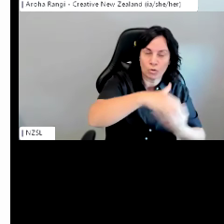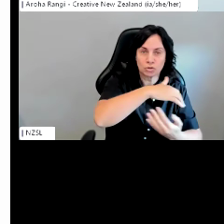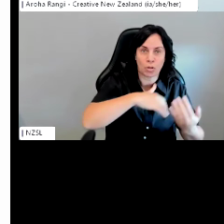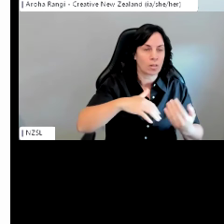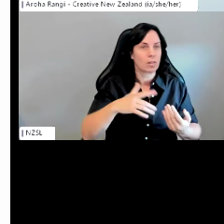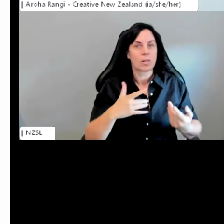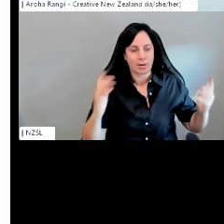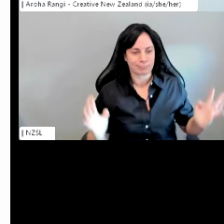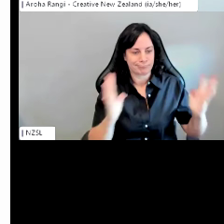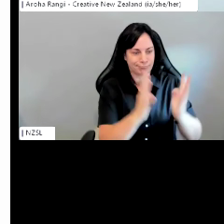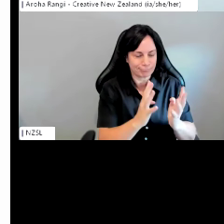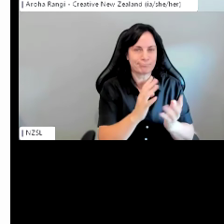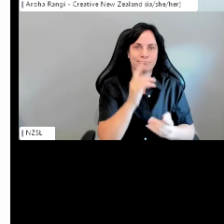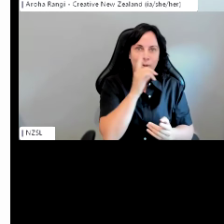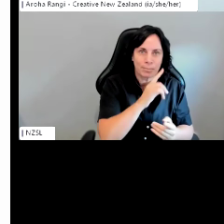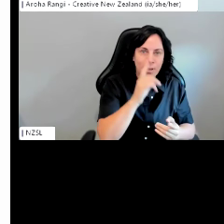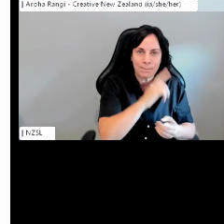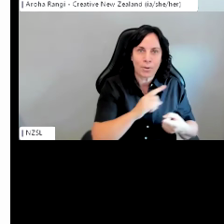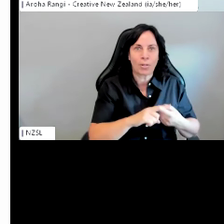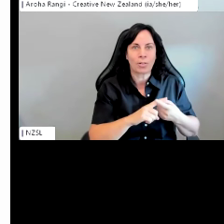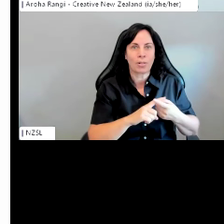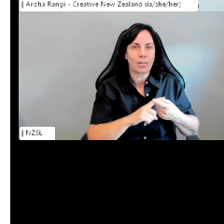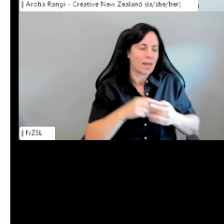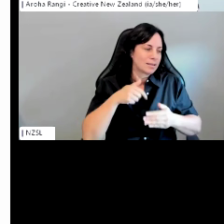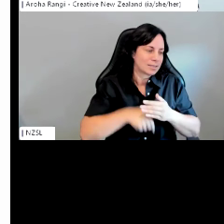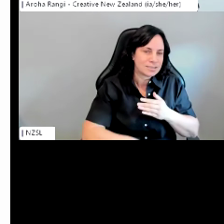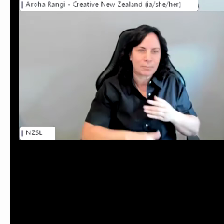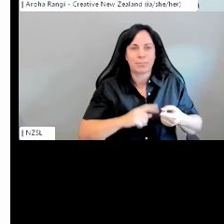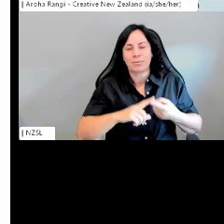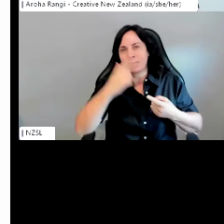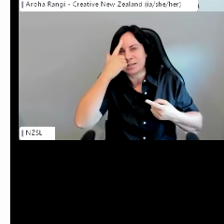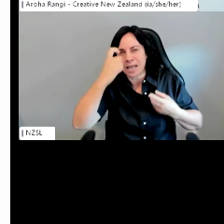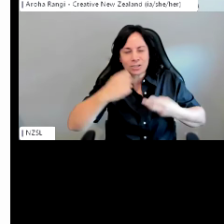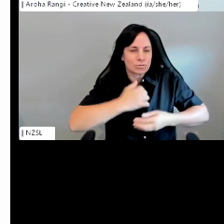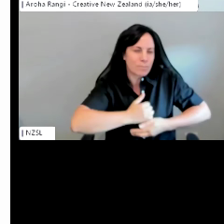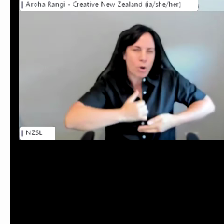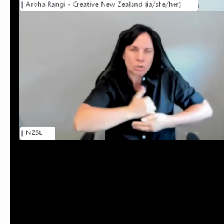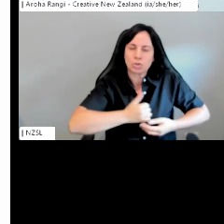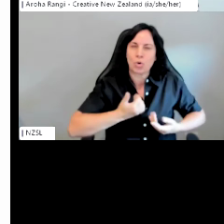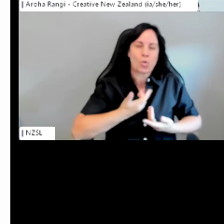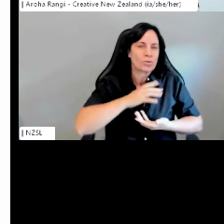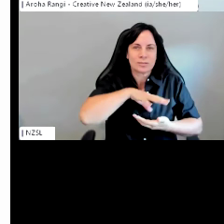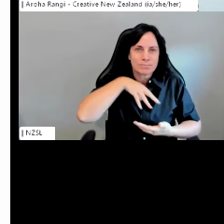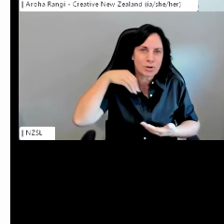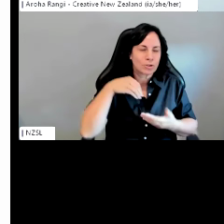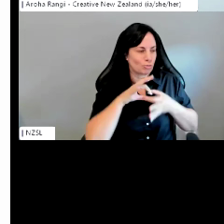uh deep fulfillment, this kind of emotional, spiritual response to art and culture. Um, you can